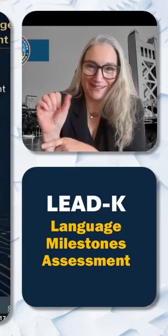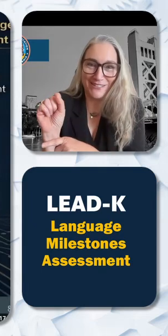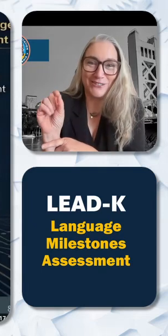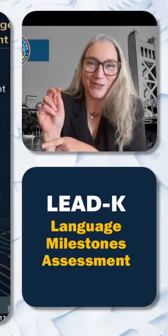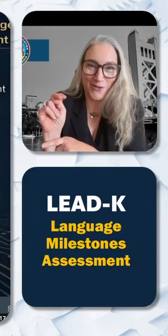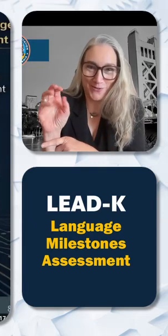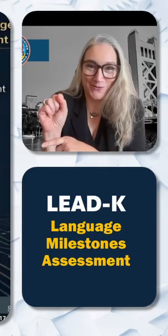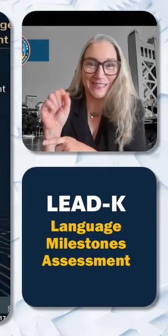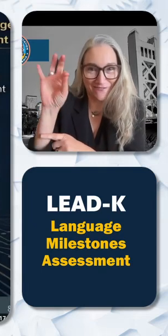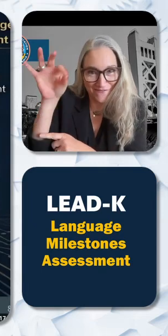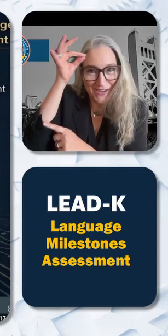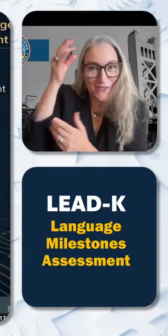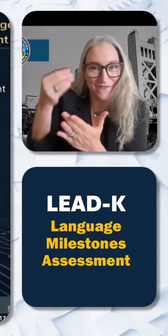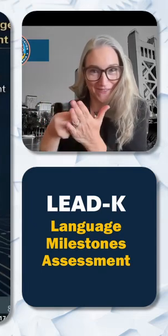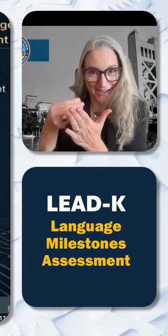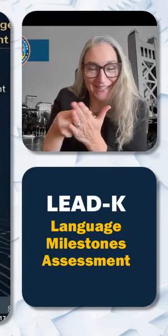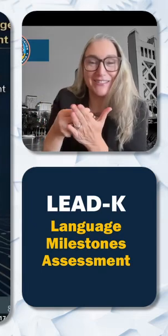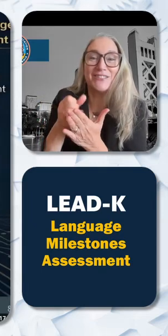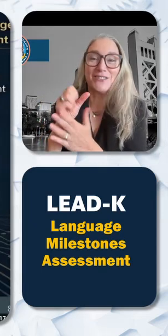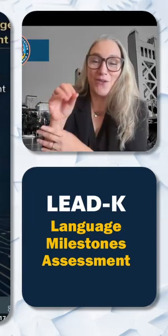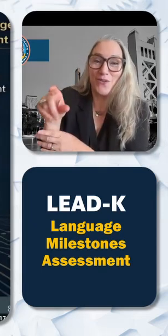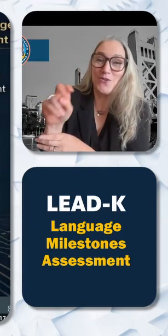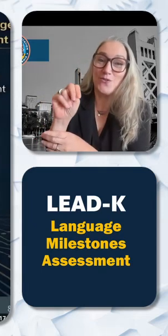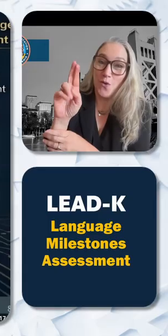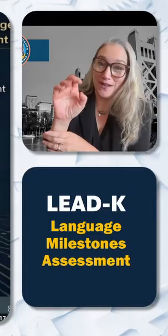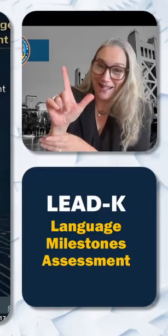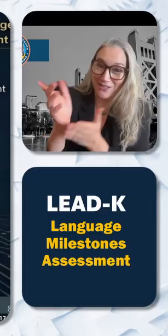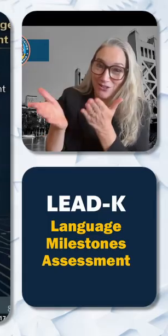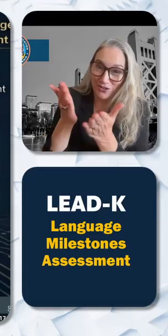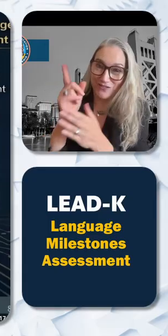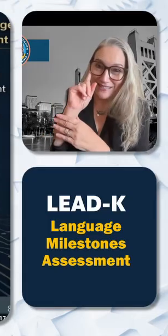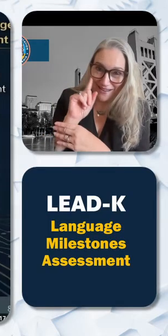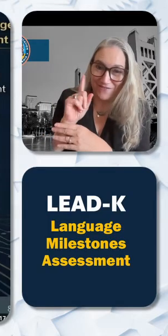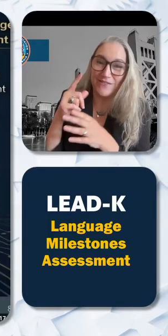establish language milestones. And this is federal funding.